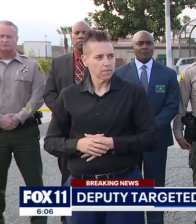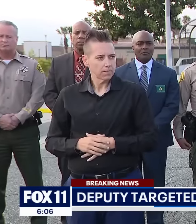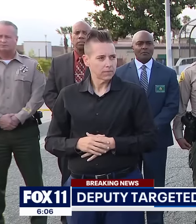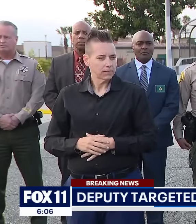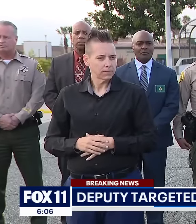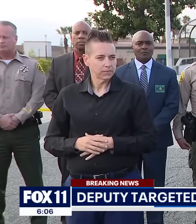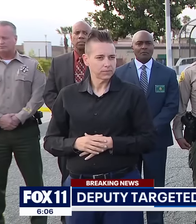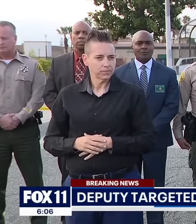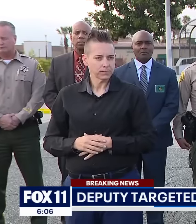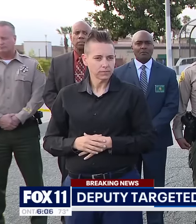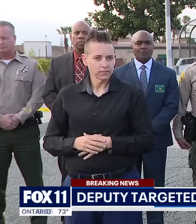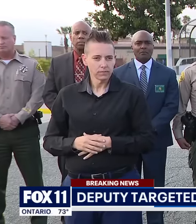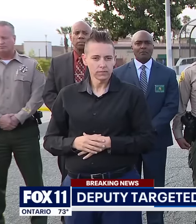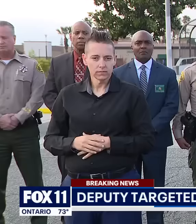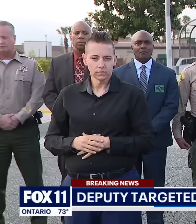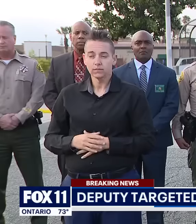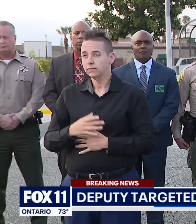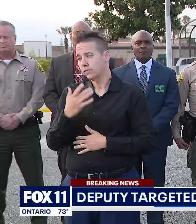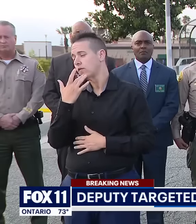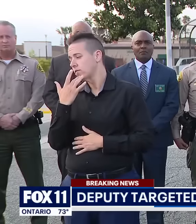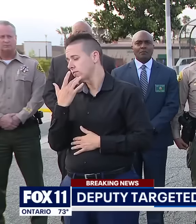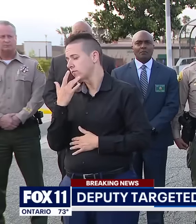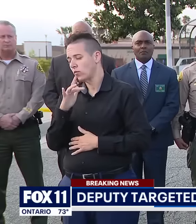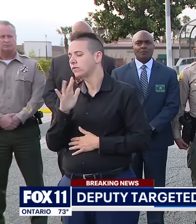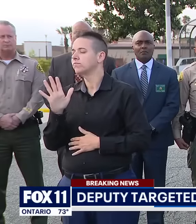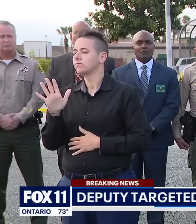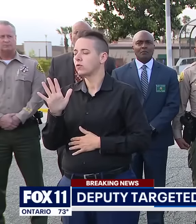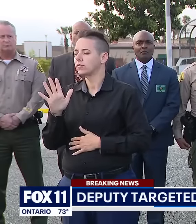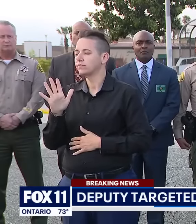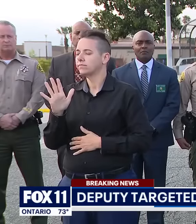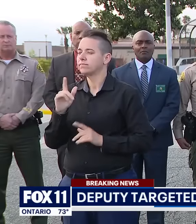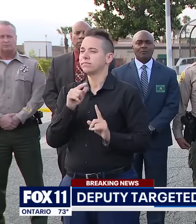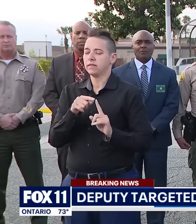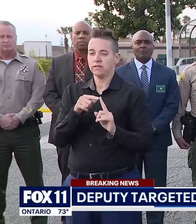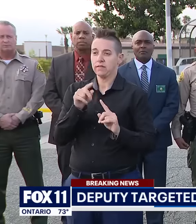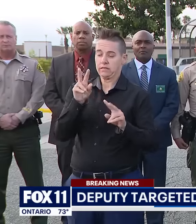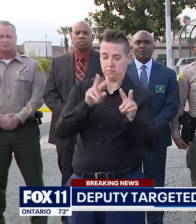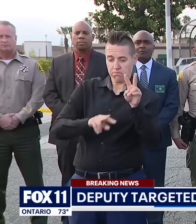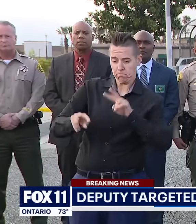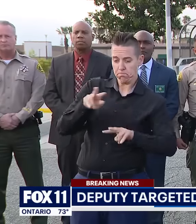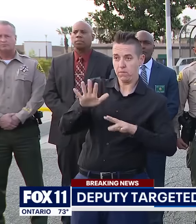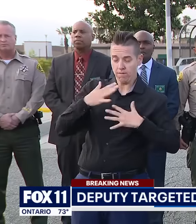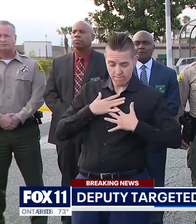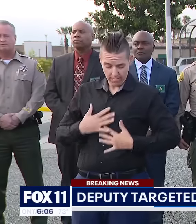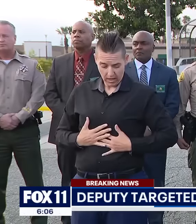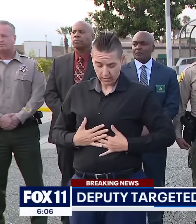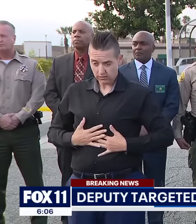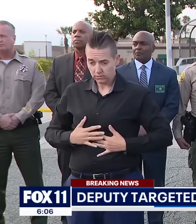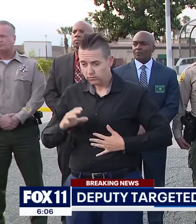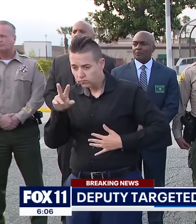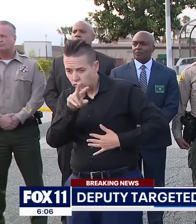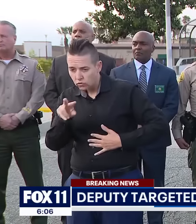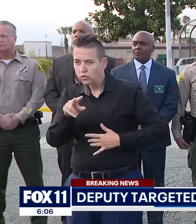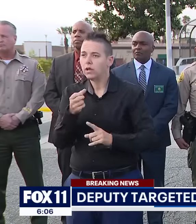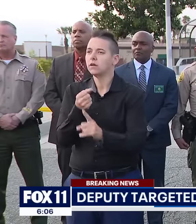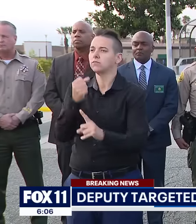transported to a local hospital where he was treated and thank